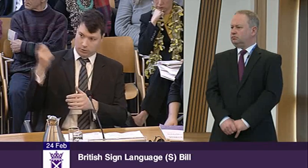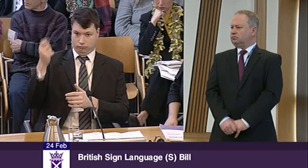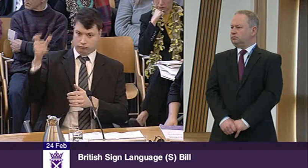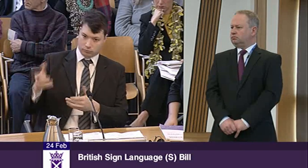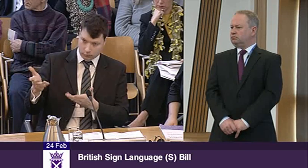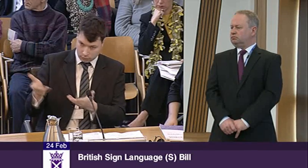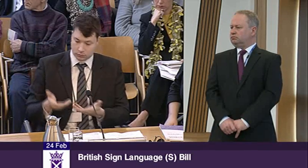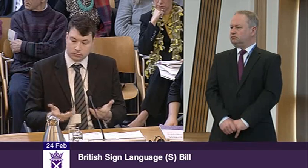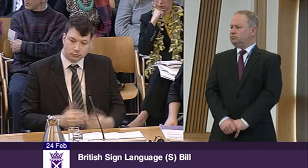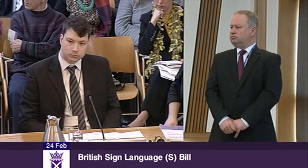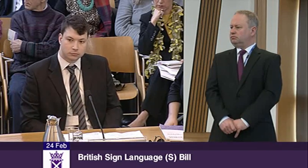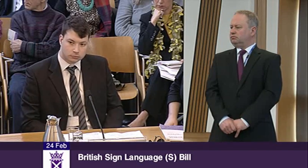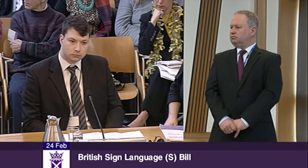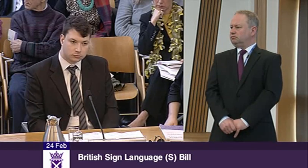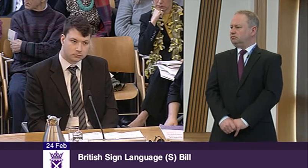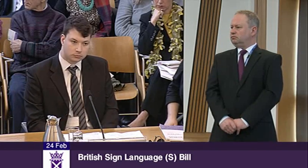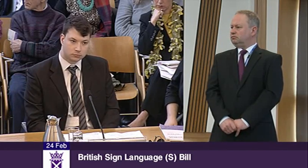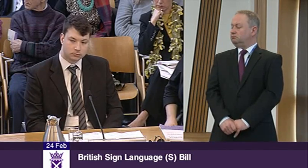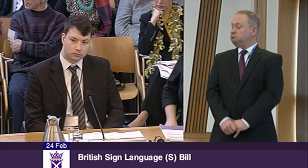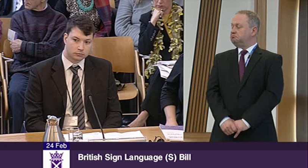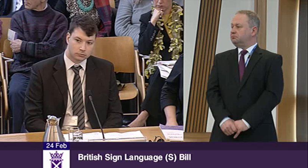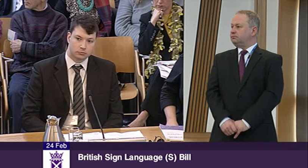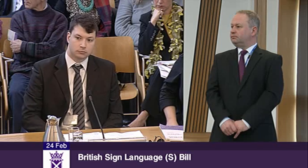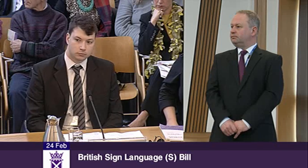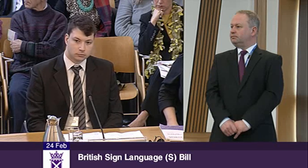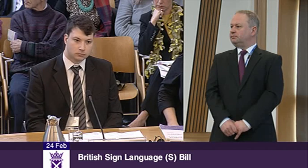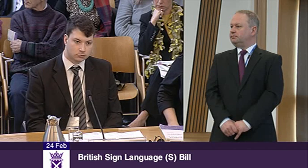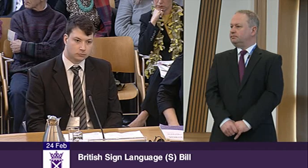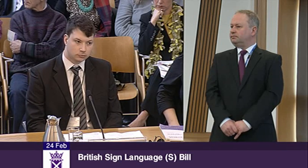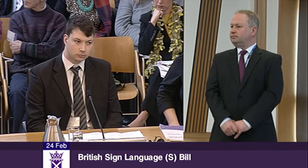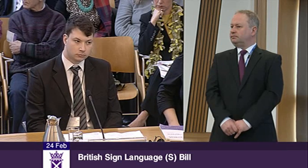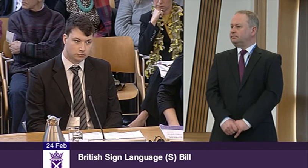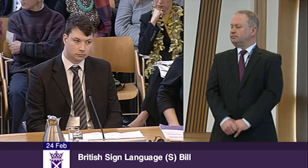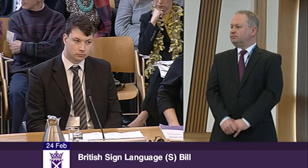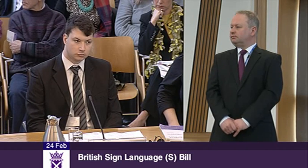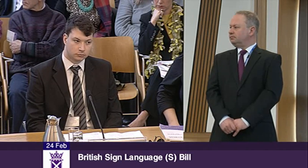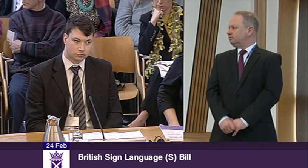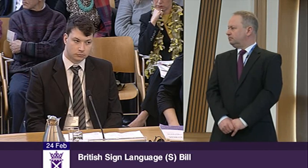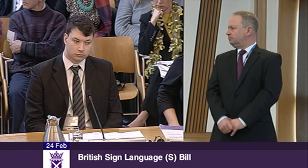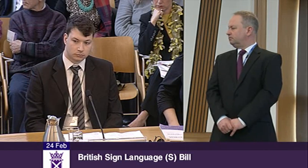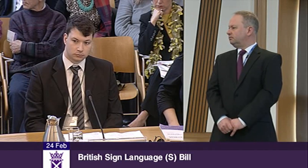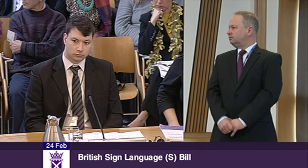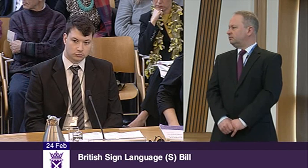That is a constructive, collaborative way of celebrating success and using it as a blueprint